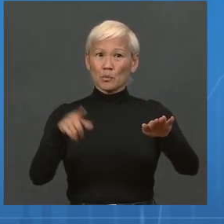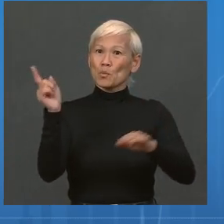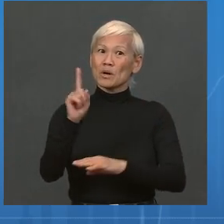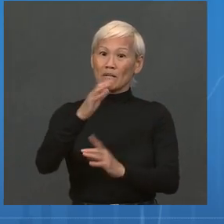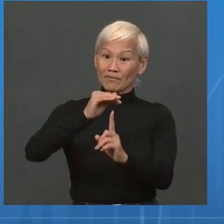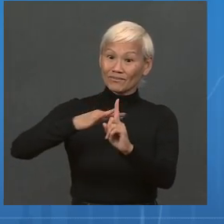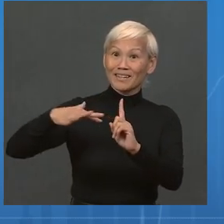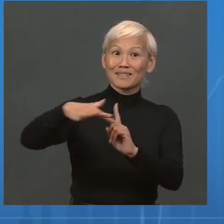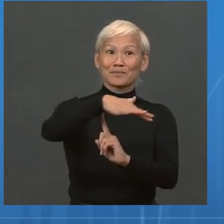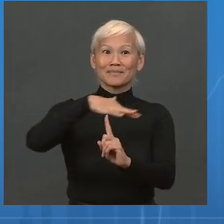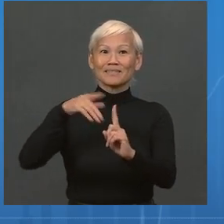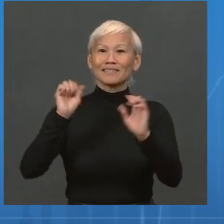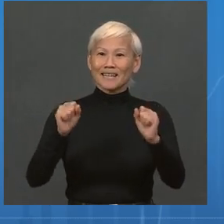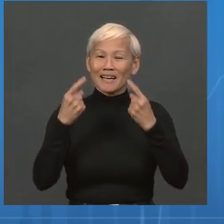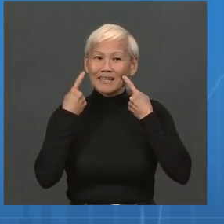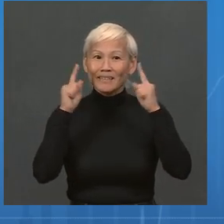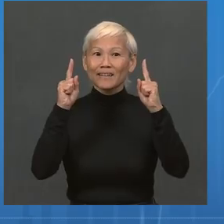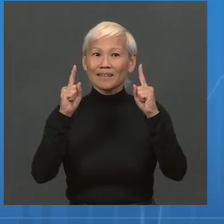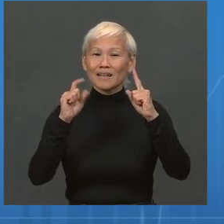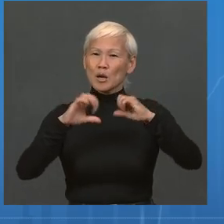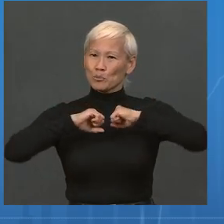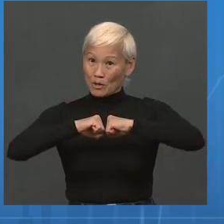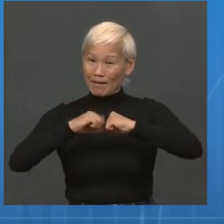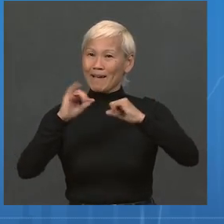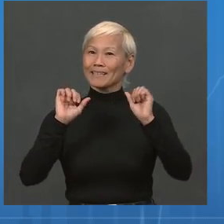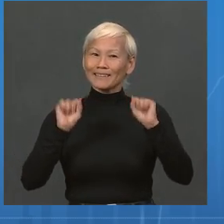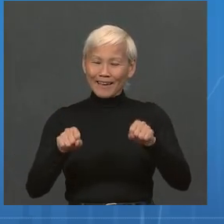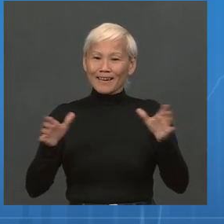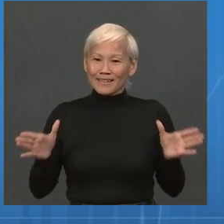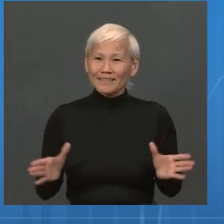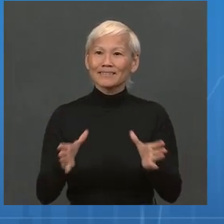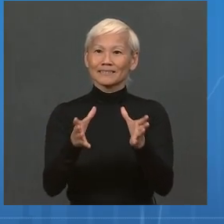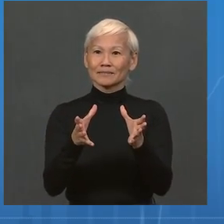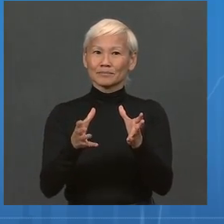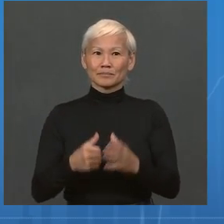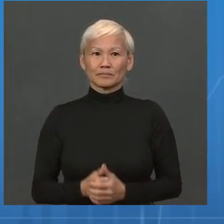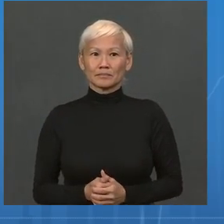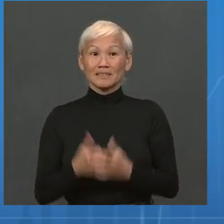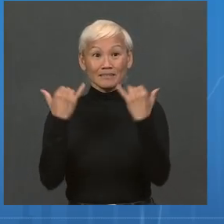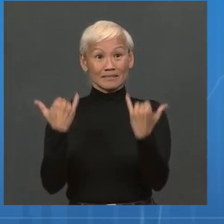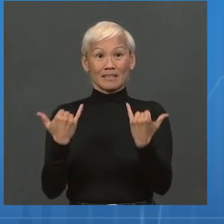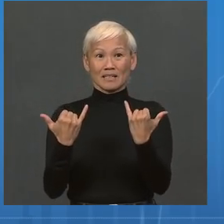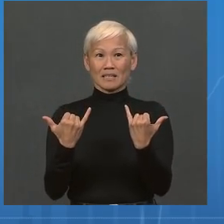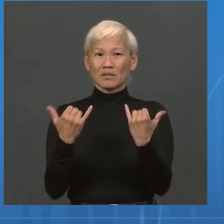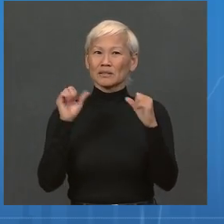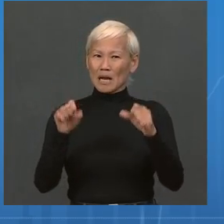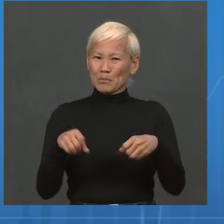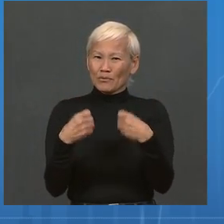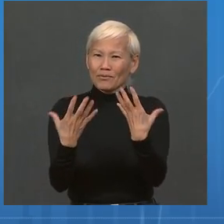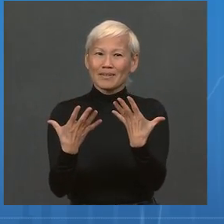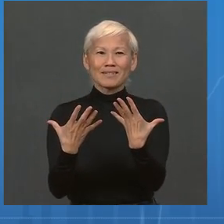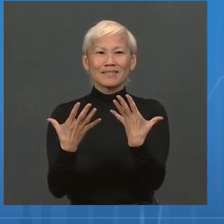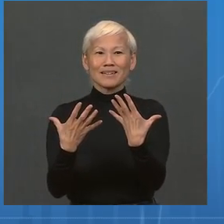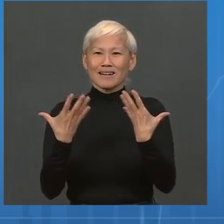Pediatric vaccination has the power to help us achieve healthy, safe, and inclusive environments for our children.